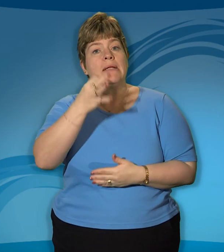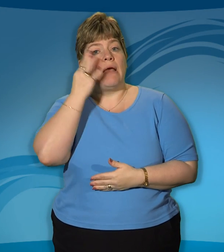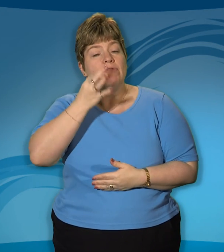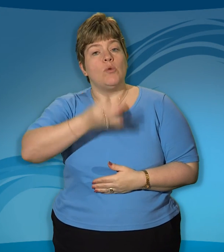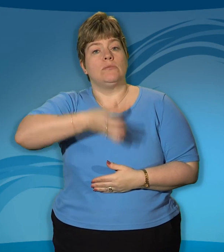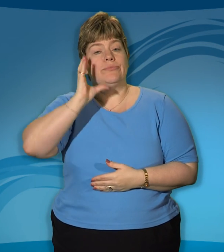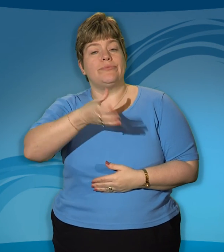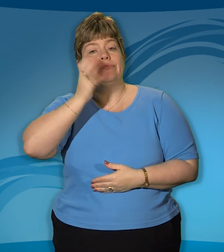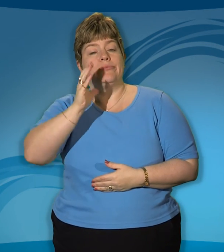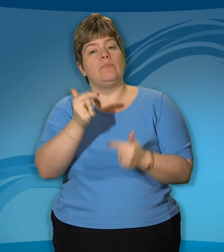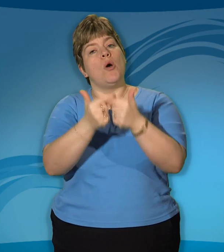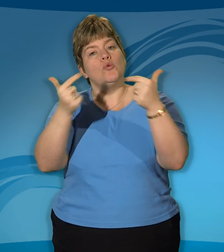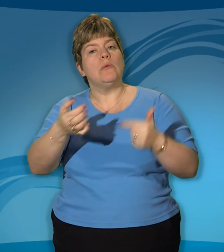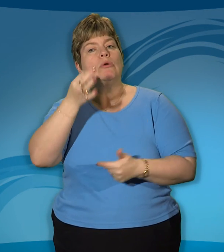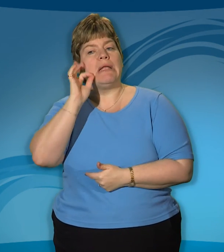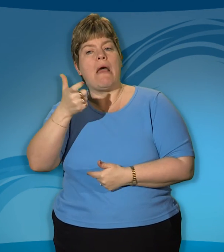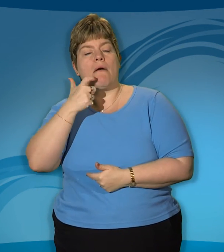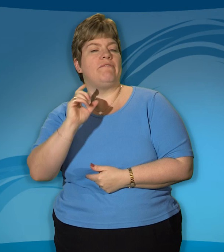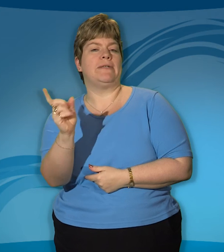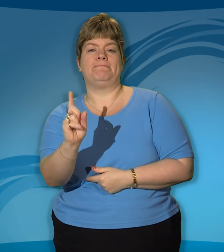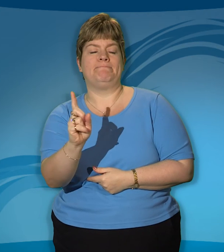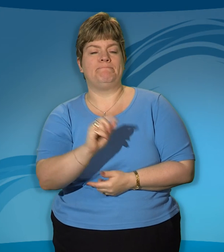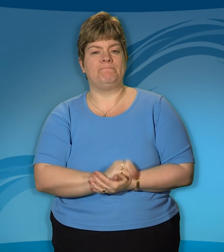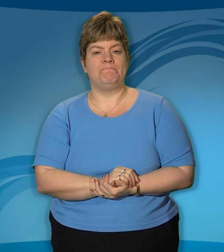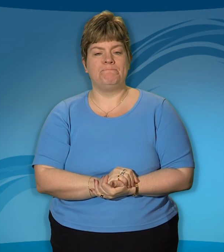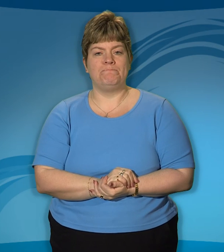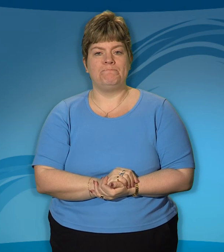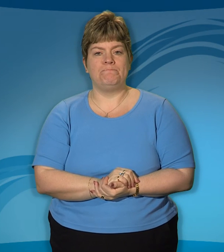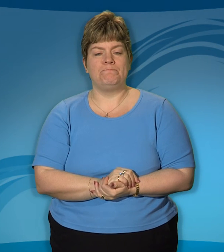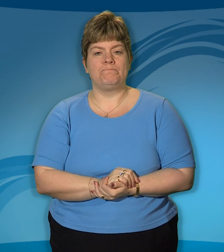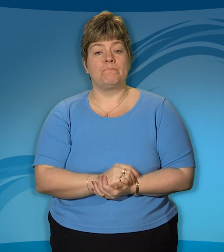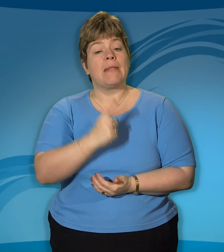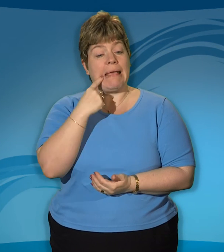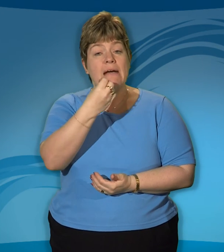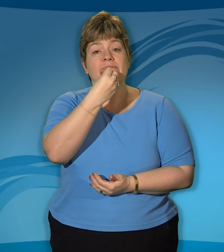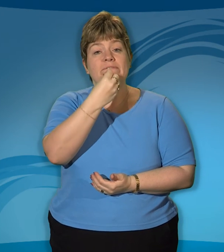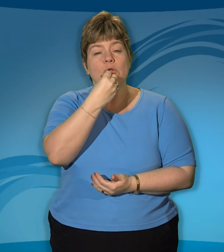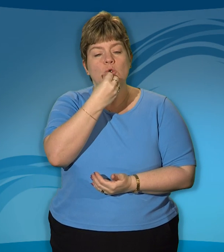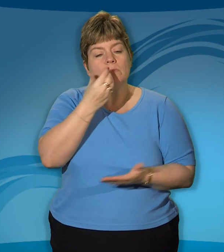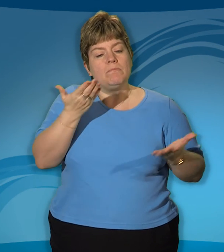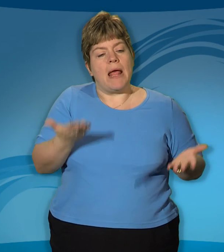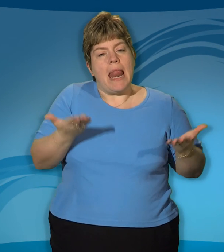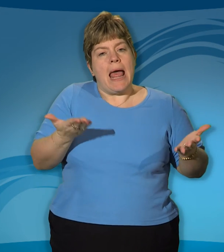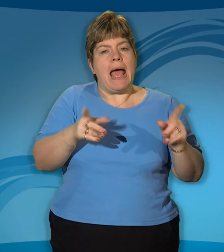Drink plenty of fluids, but not too much tea or coffee. Eat a light diet eg.